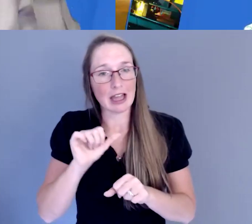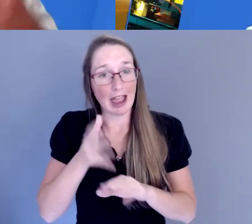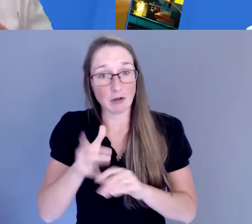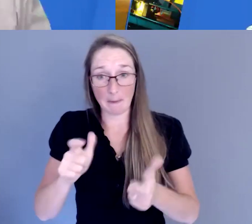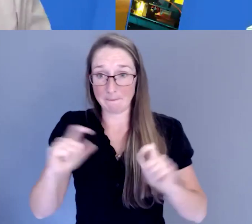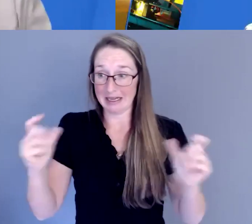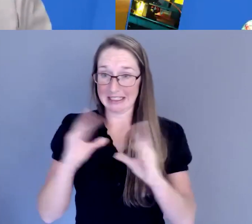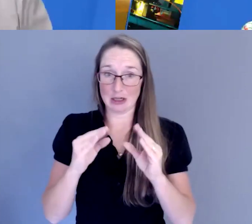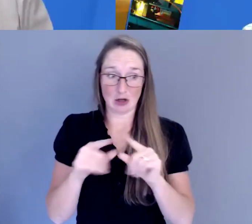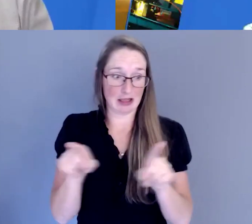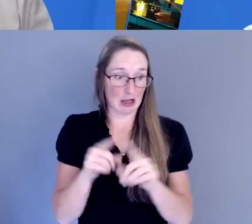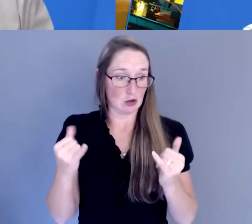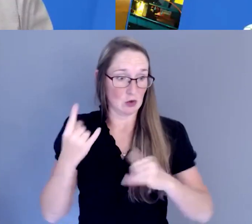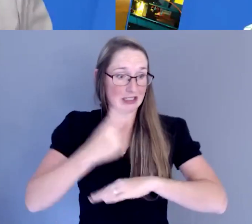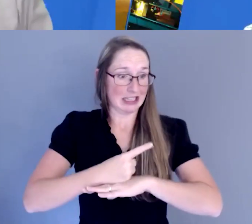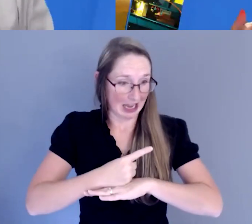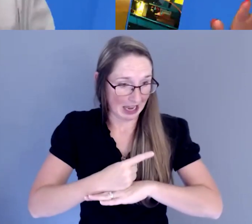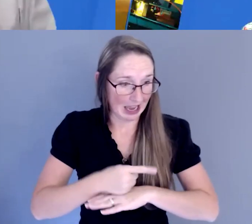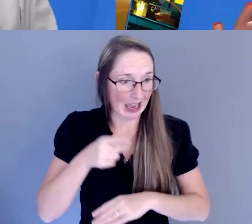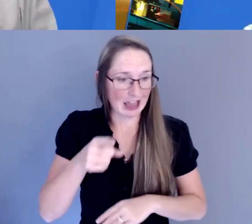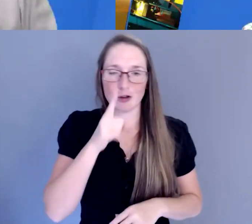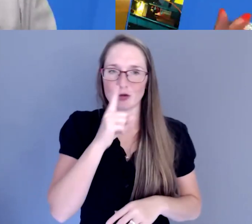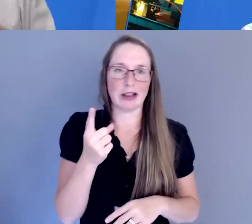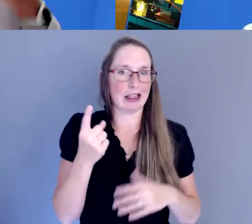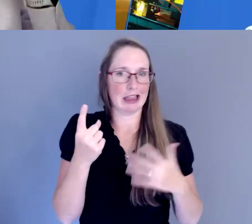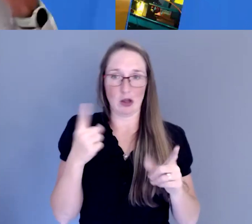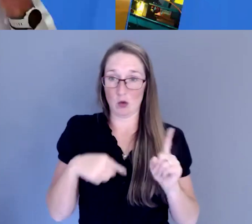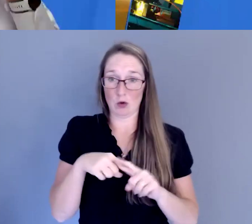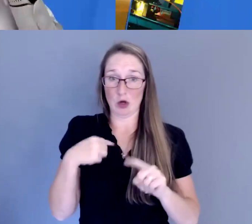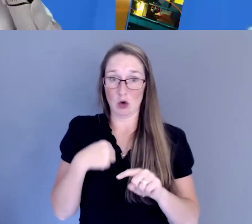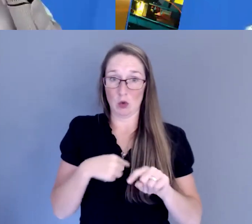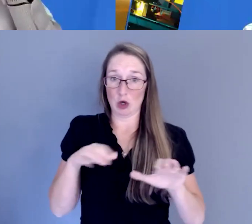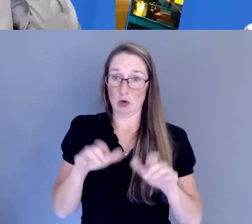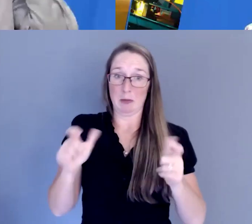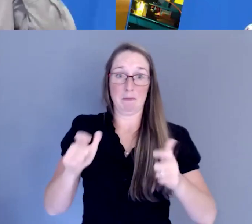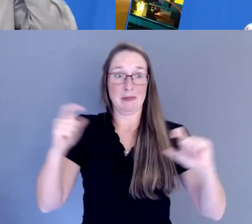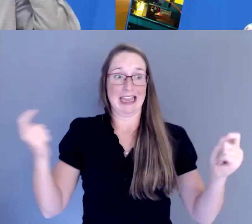like today, because invariably, whenever we do a big outreach section